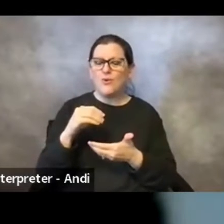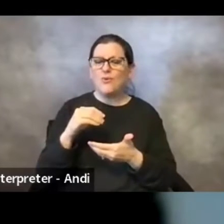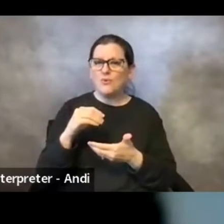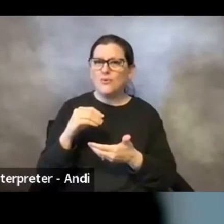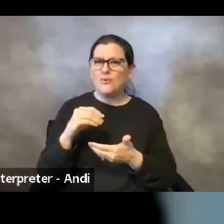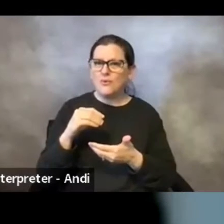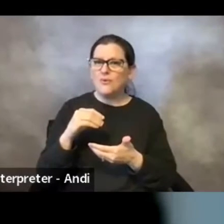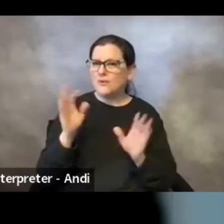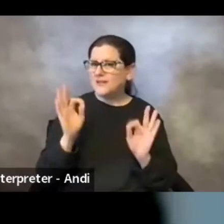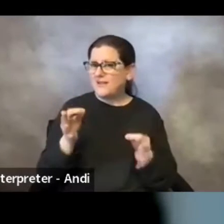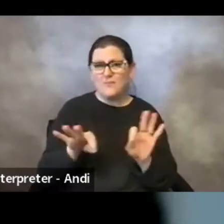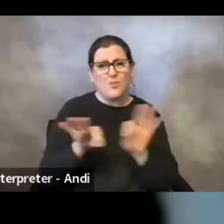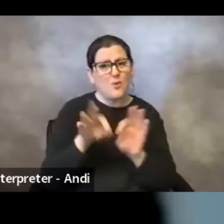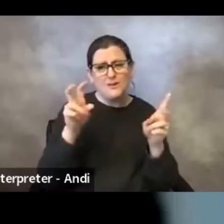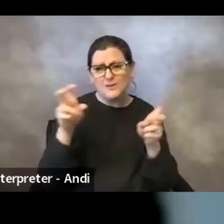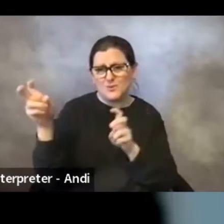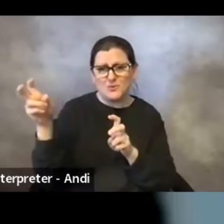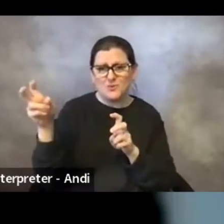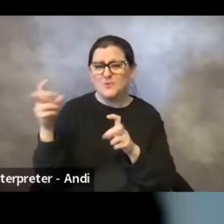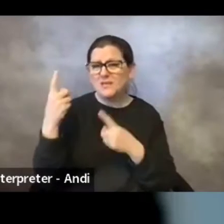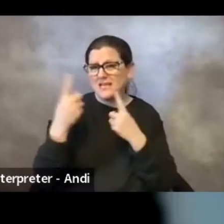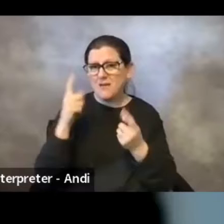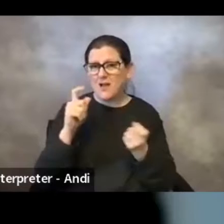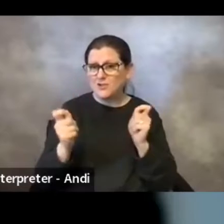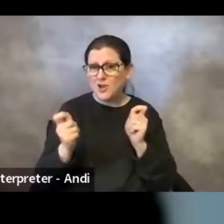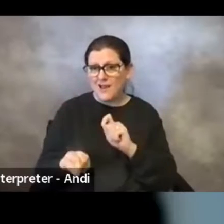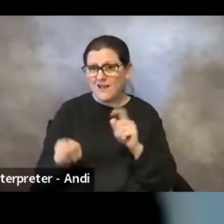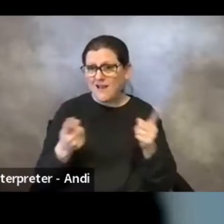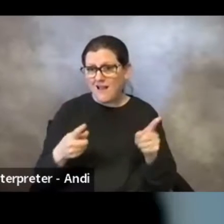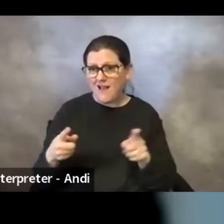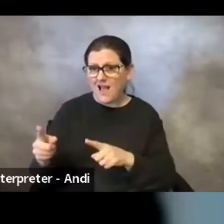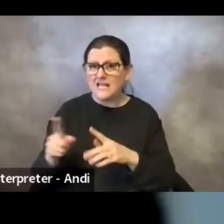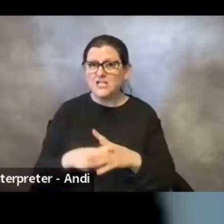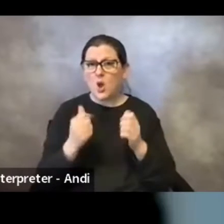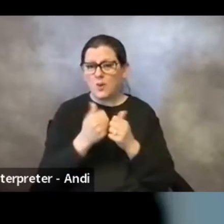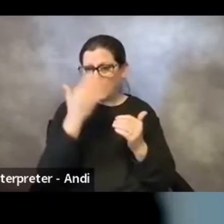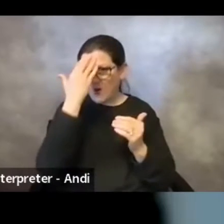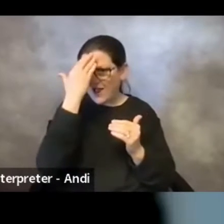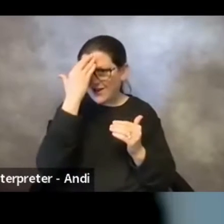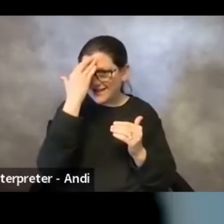definitely an important issue. And we when we think about change happening that starts with that awareness piece. And I think we're there, right, I